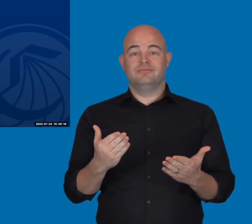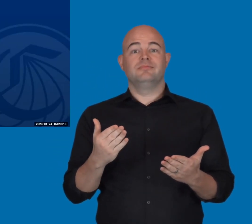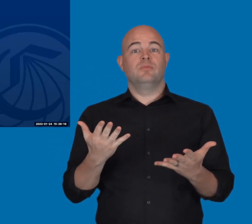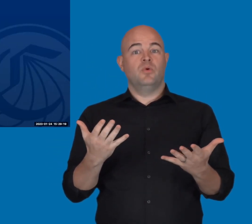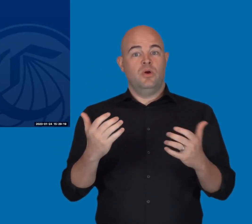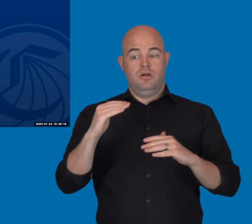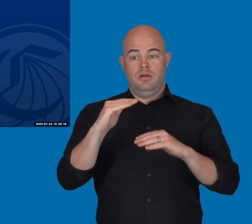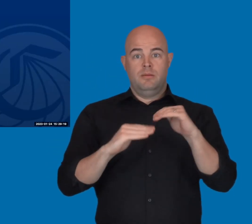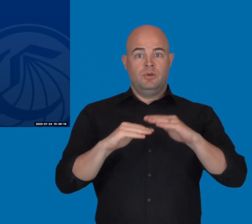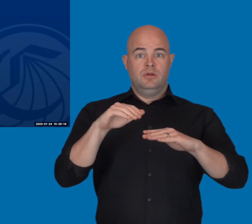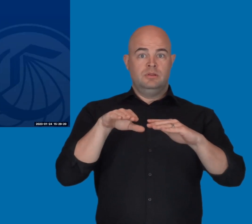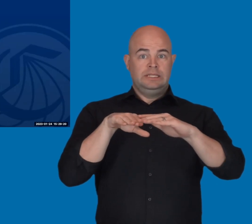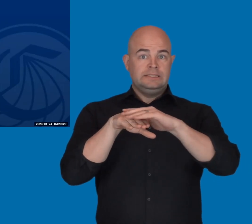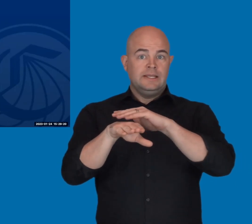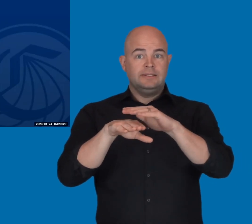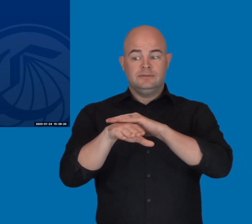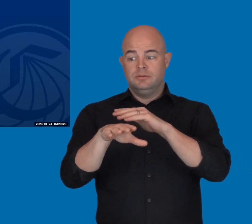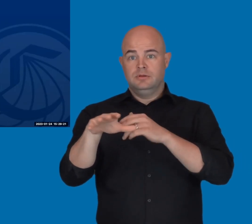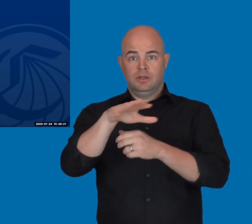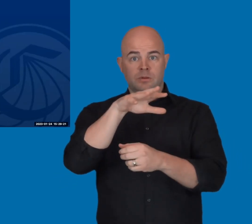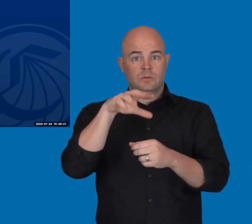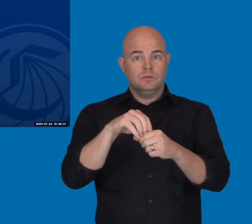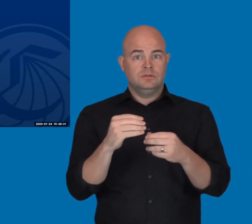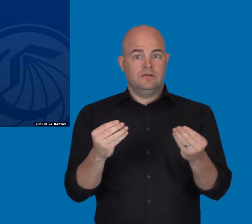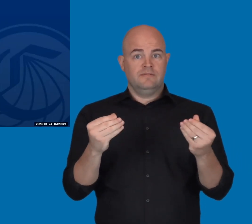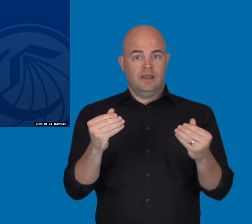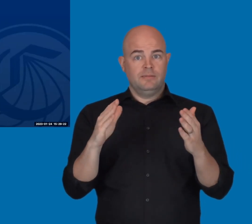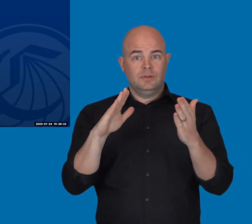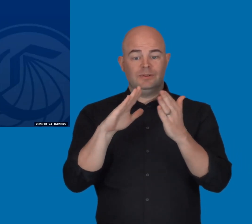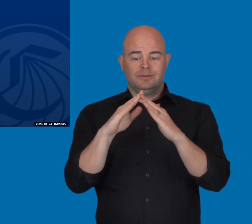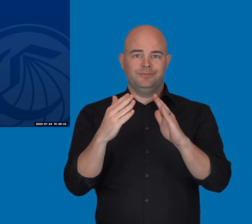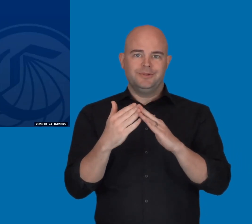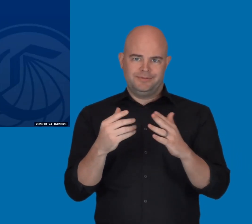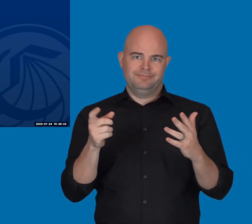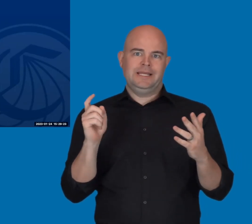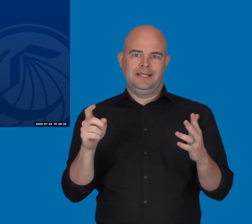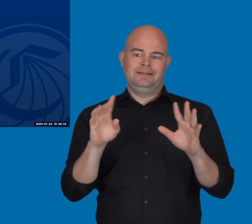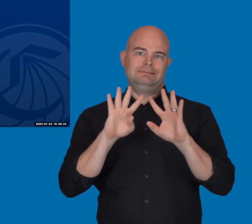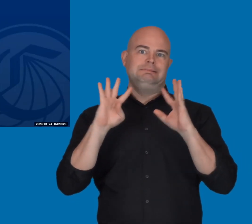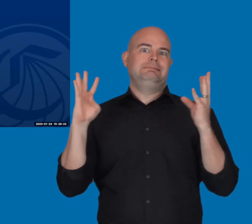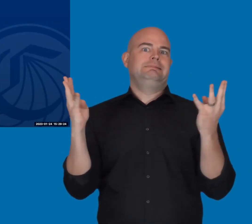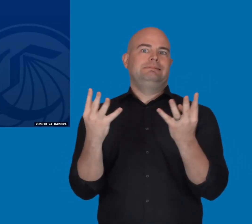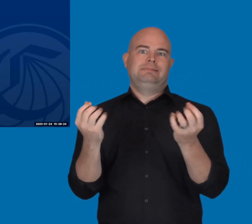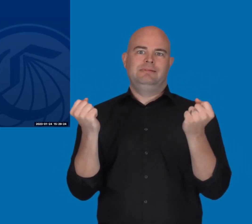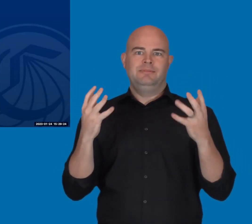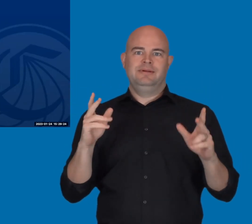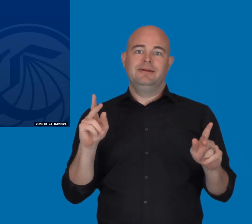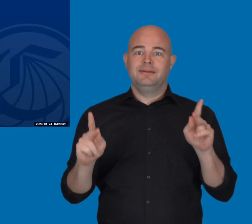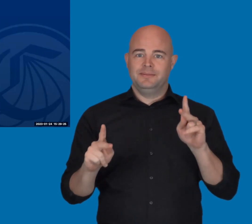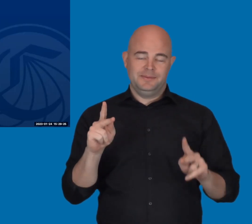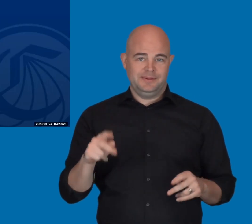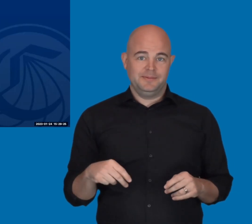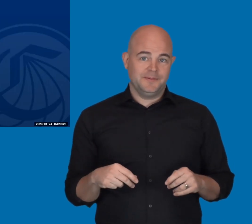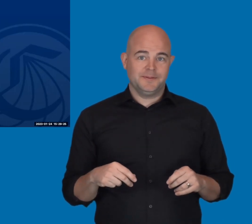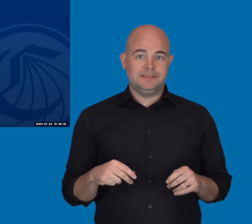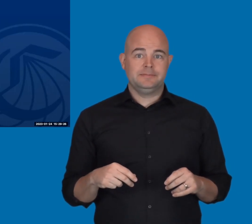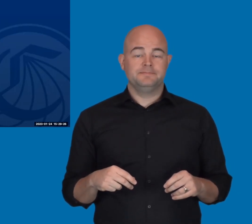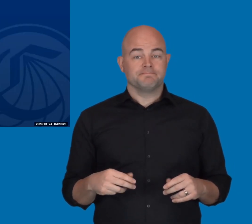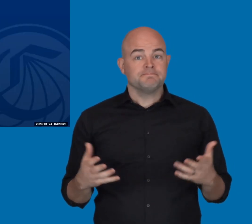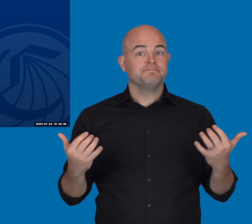his understanding and advocate for, you know, the accessibility of programs, distance ed programs,